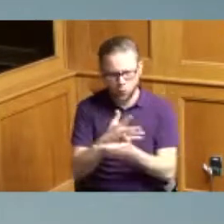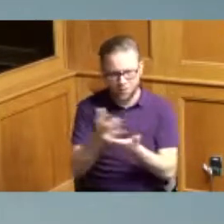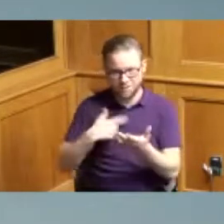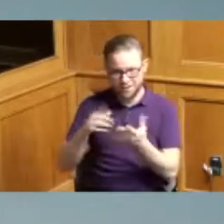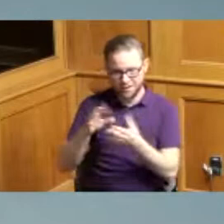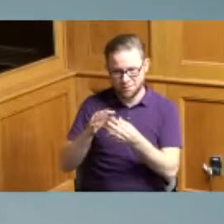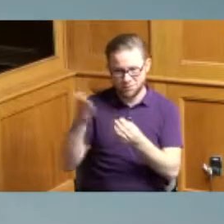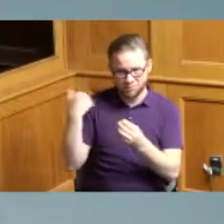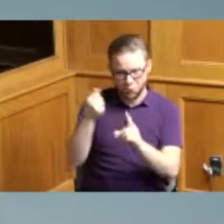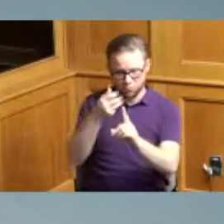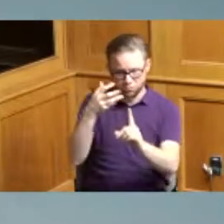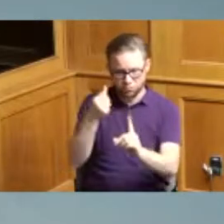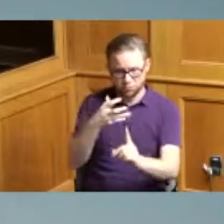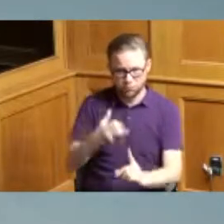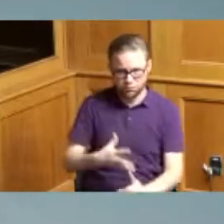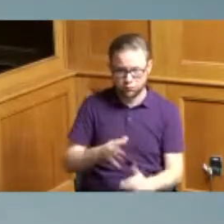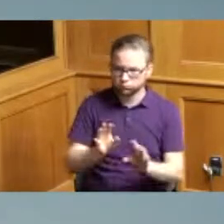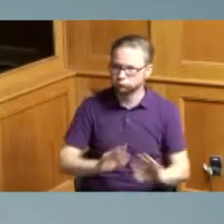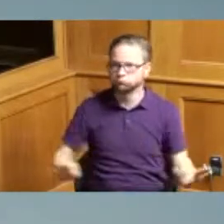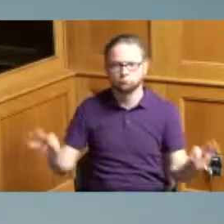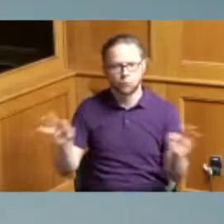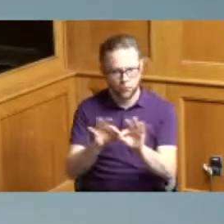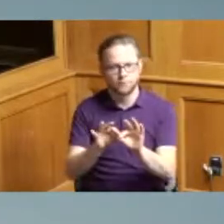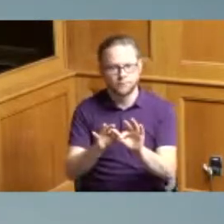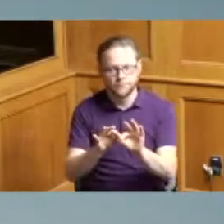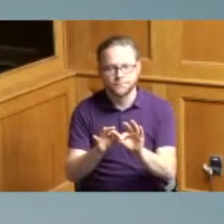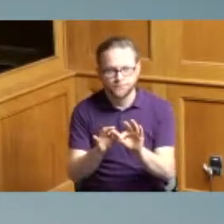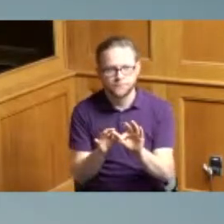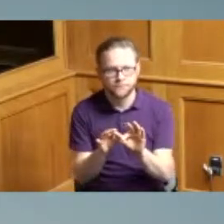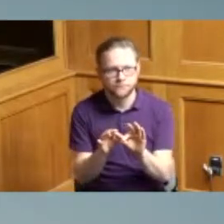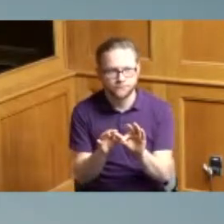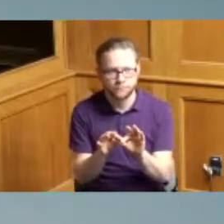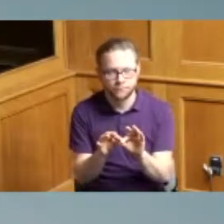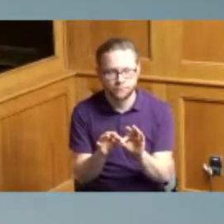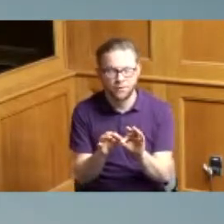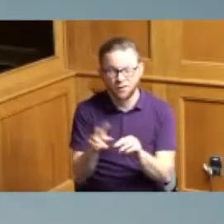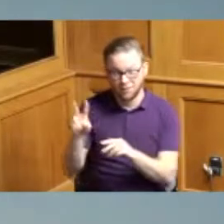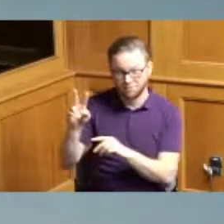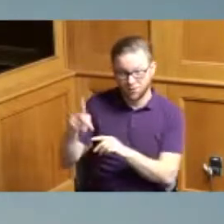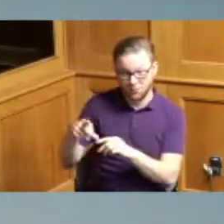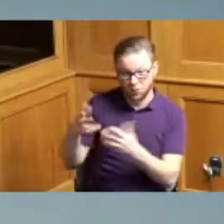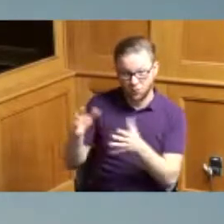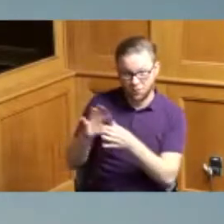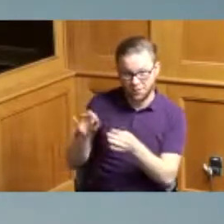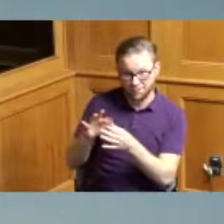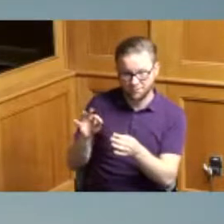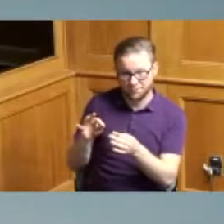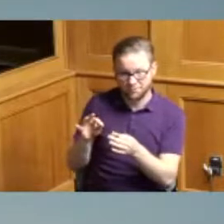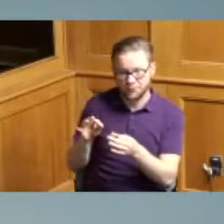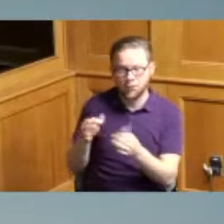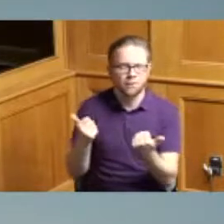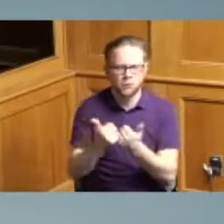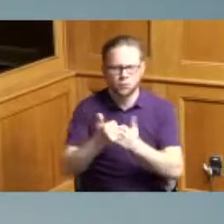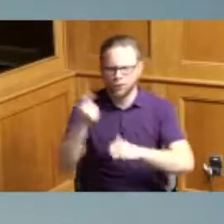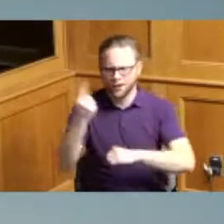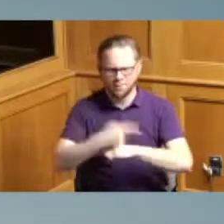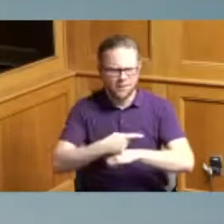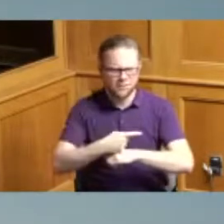this off as you said mounted Vice President we we do game days all the time so we know the pieces